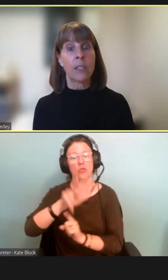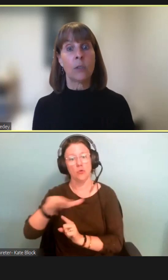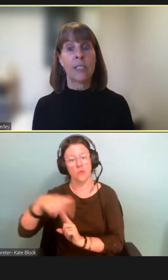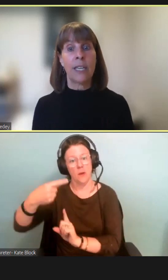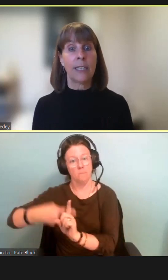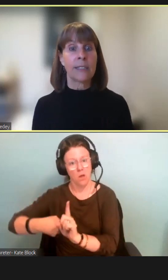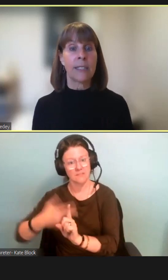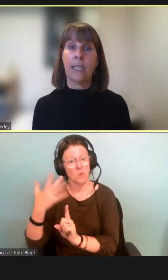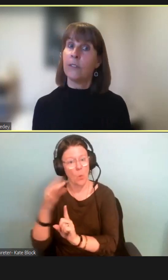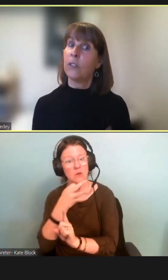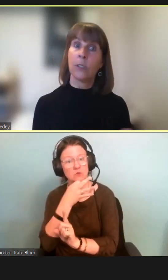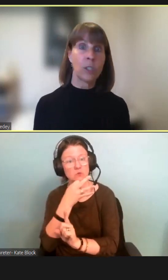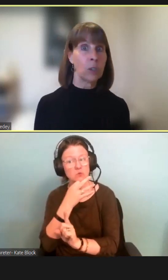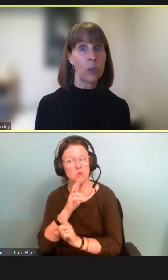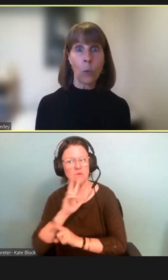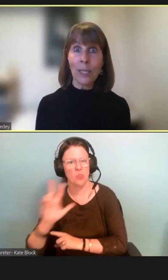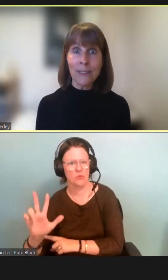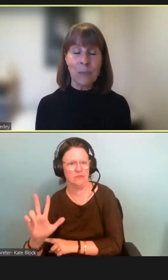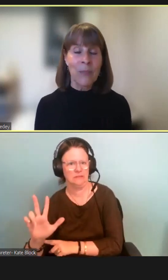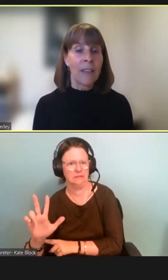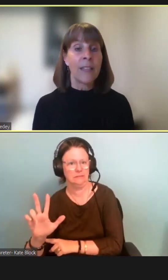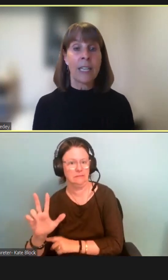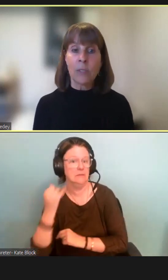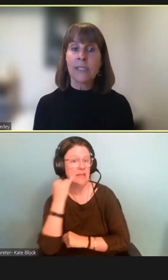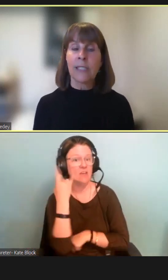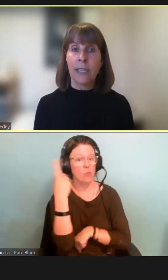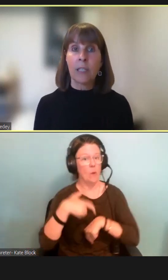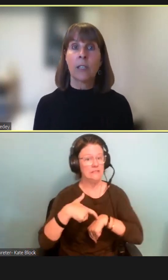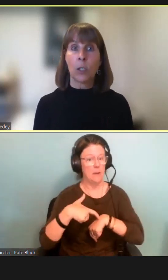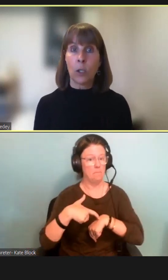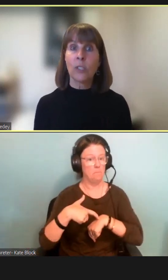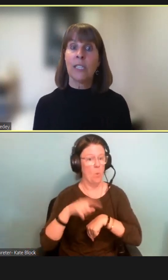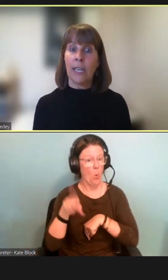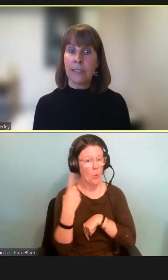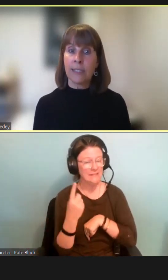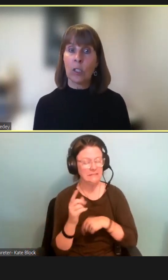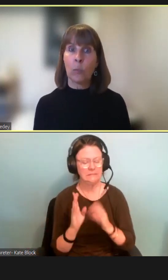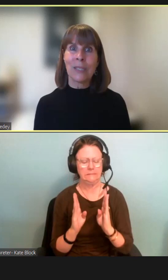to exit and if you can only do it once then I would say close to exit but let's